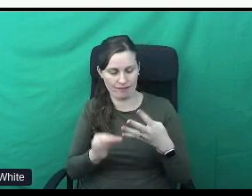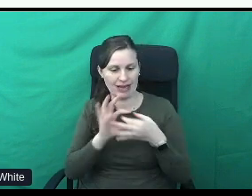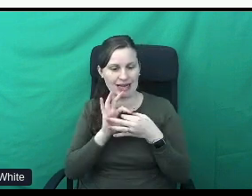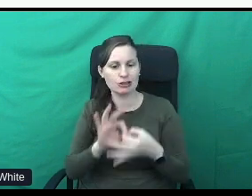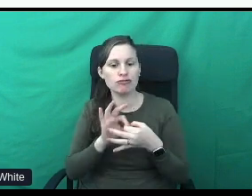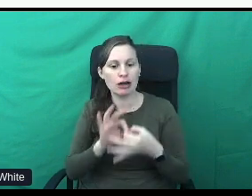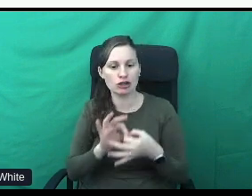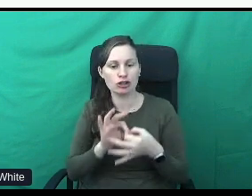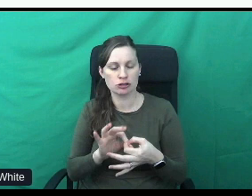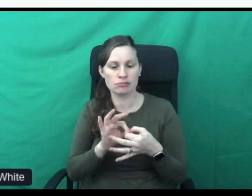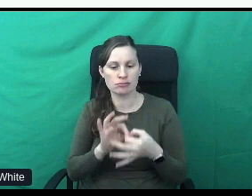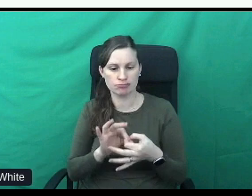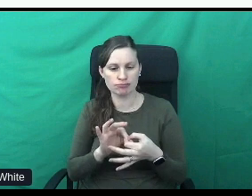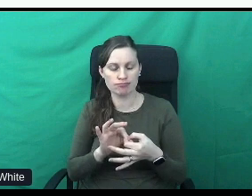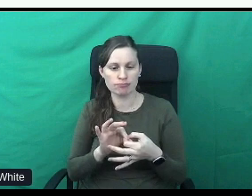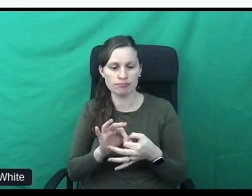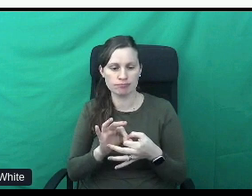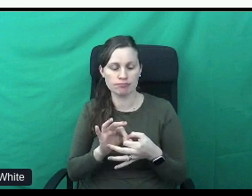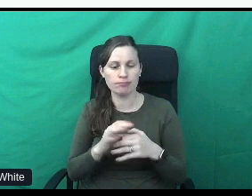I'll touch on menus actually briefly as well in a minute.